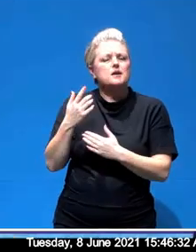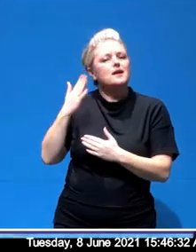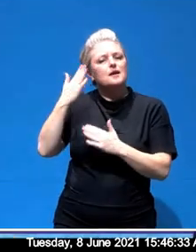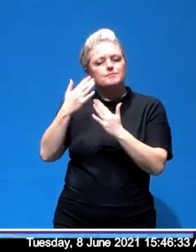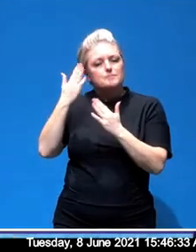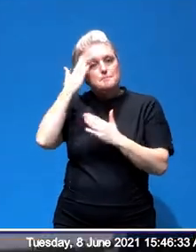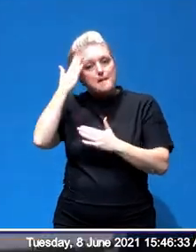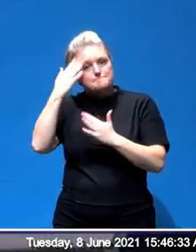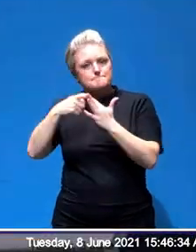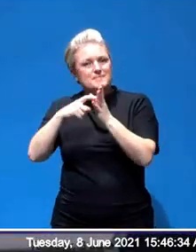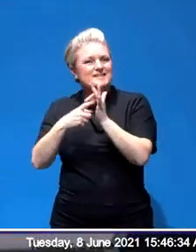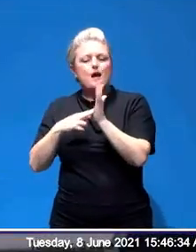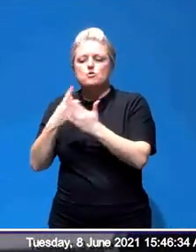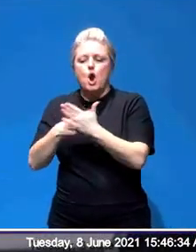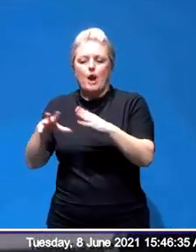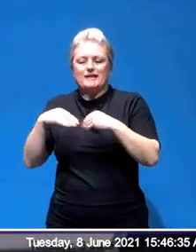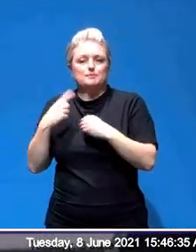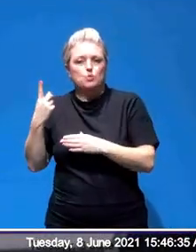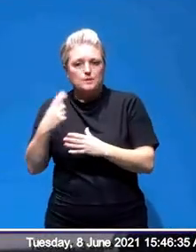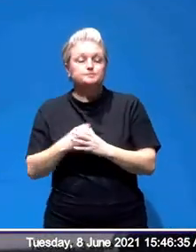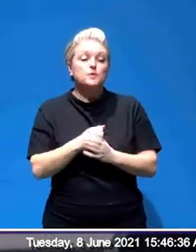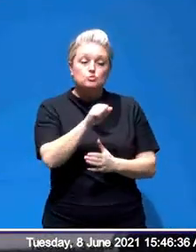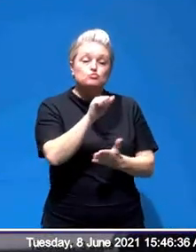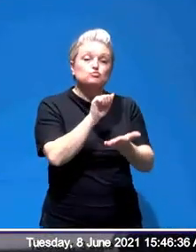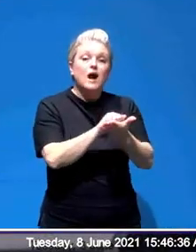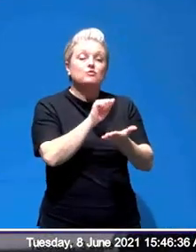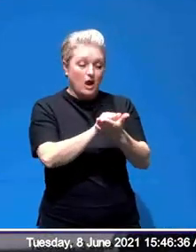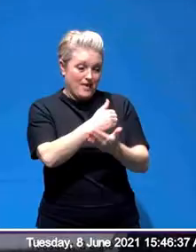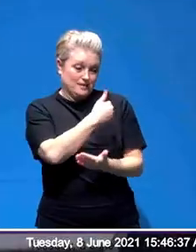And, actually, I did speak to Karen actually today at the break.